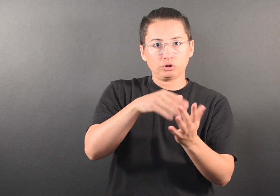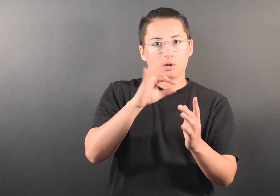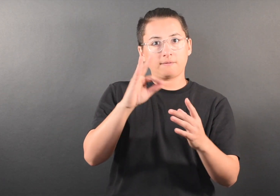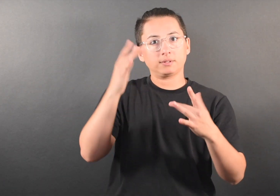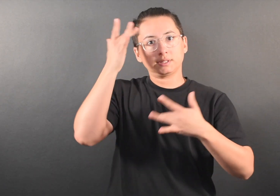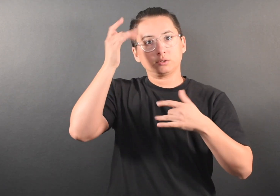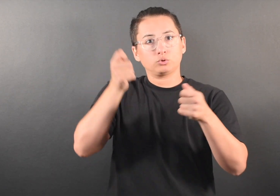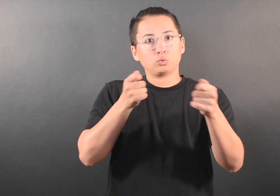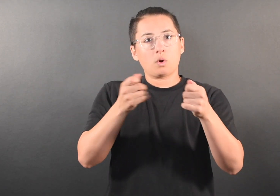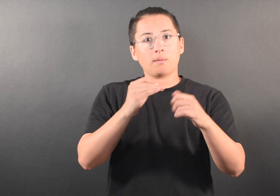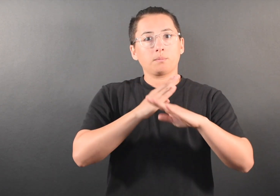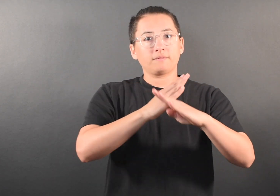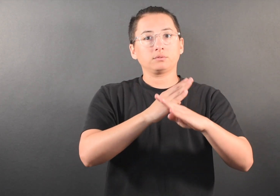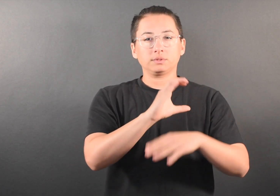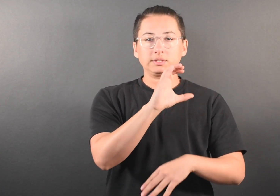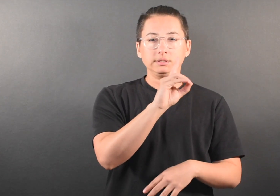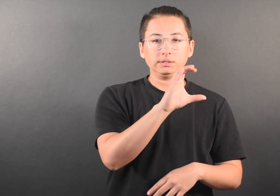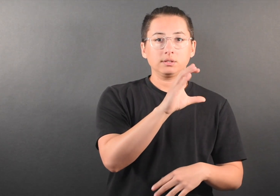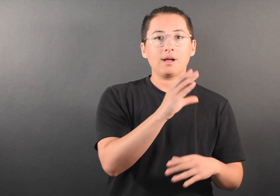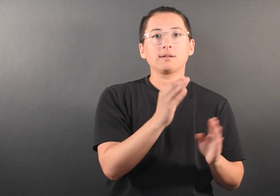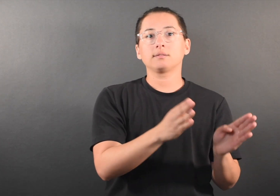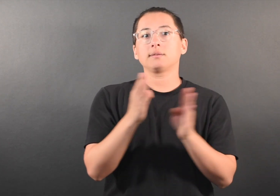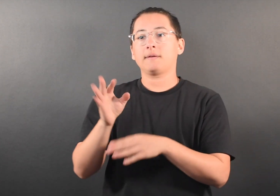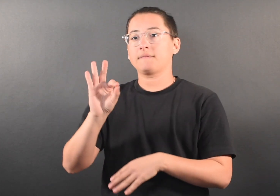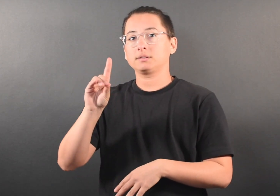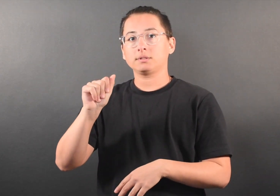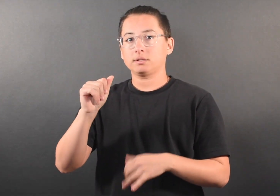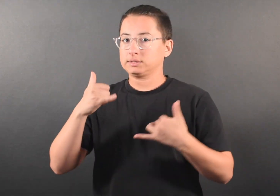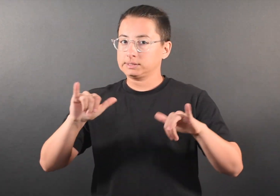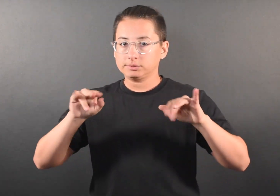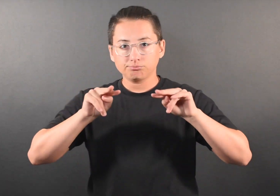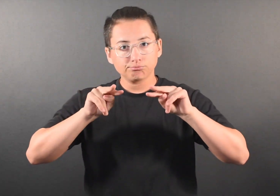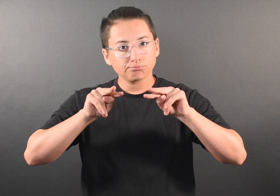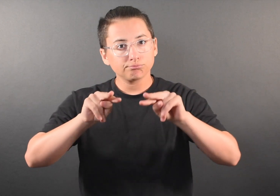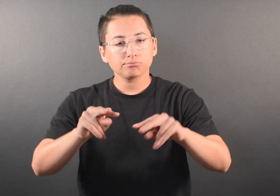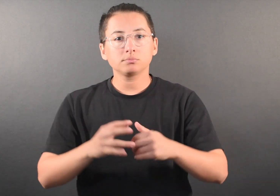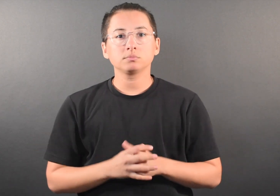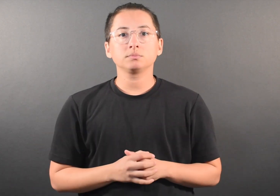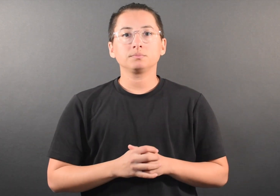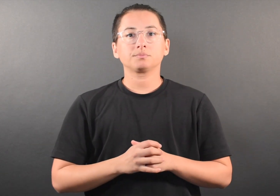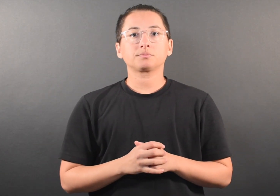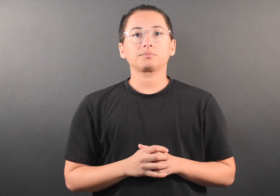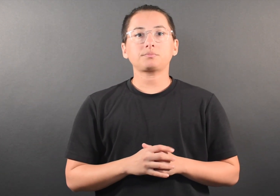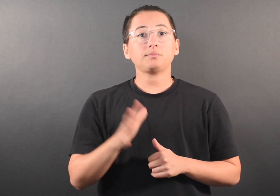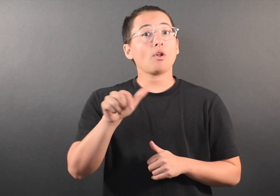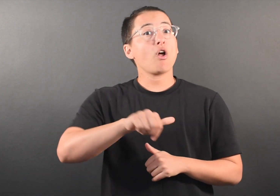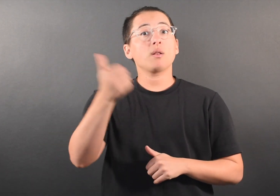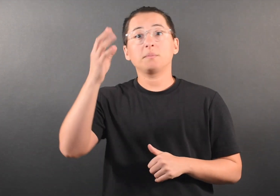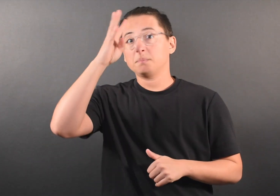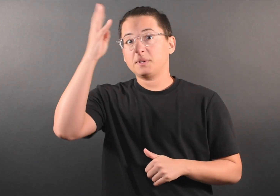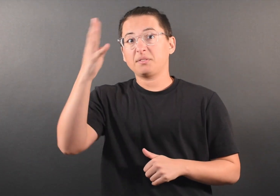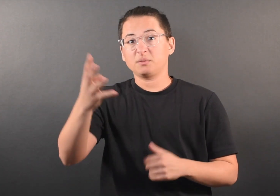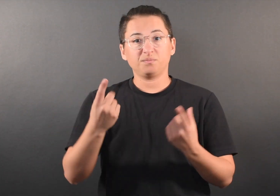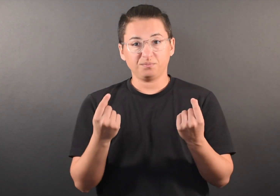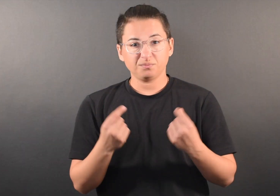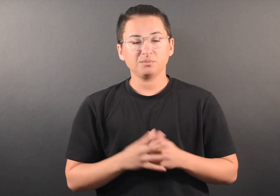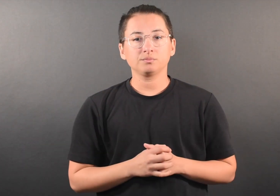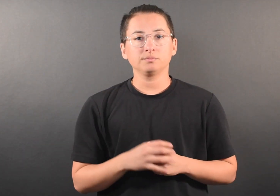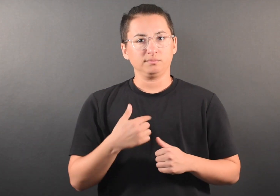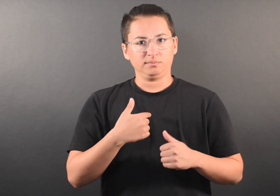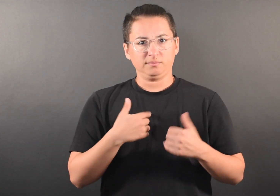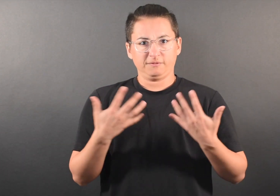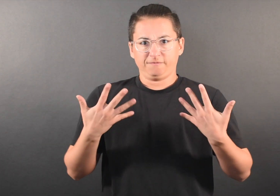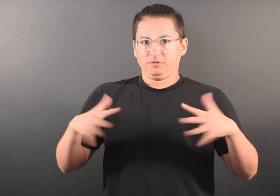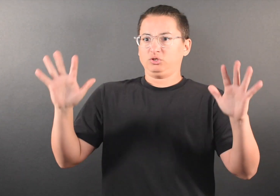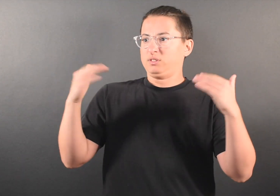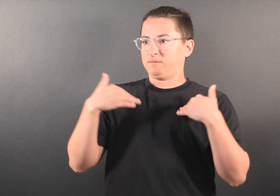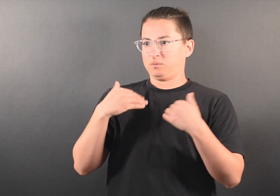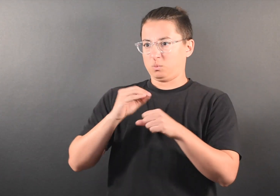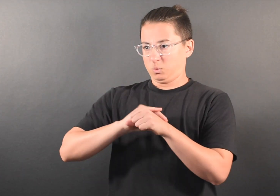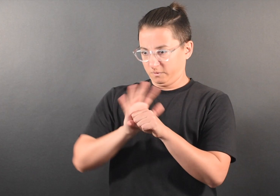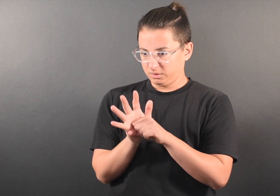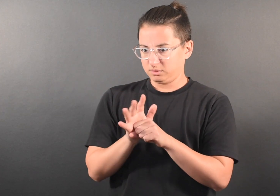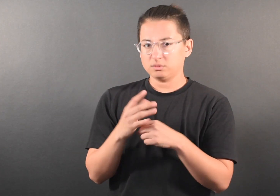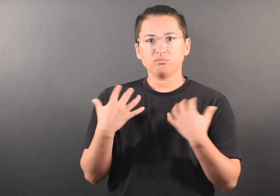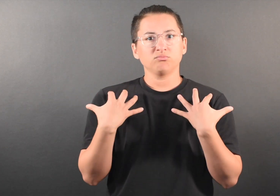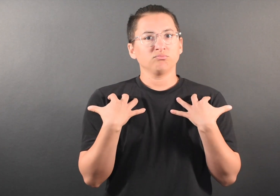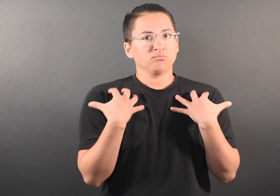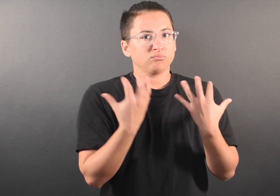Control and Prevention (CDC) and the FDA. Myth: I already had COVID-19 and recovered,